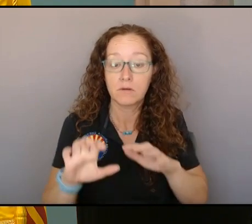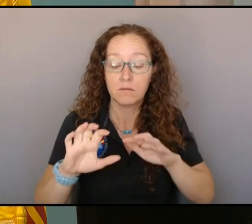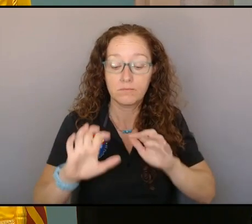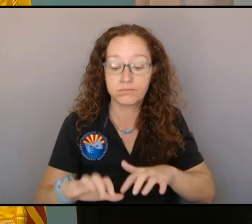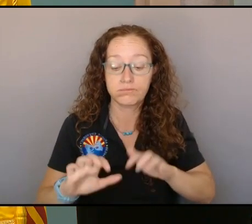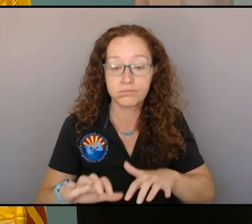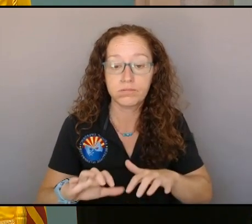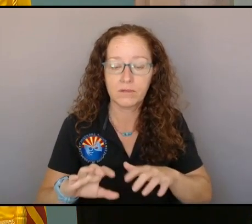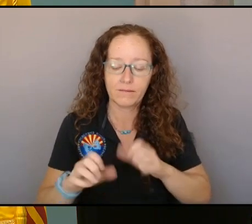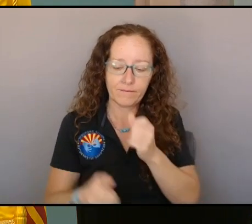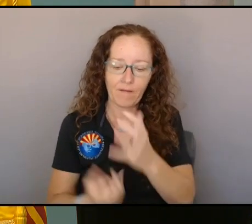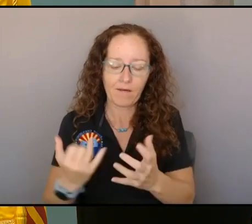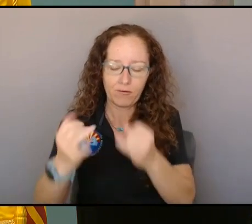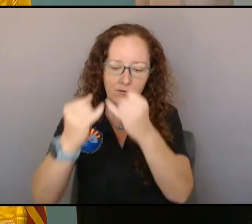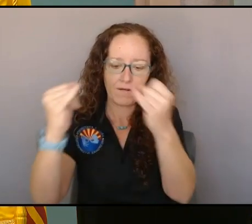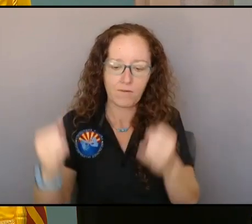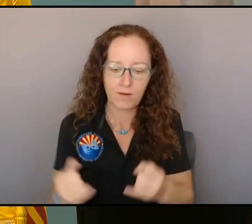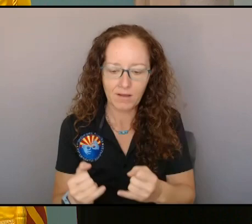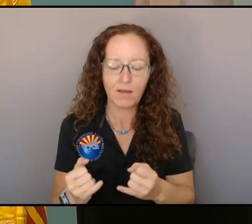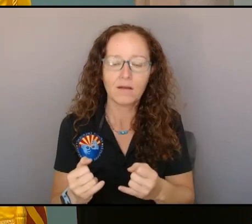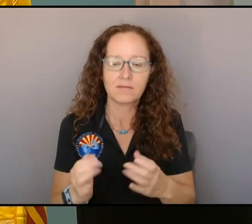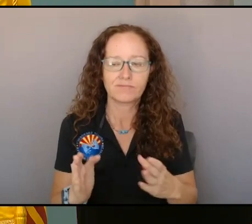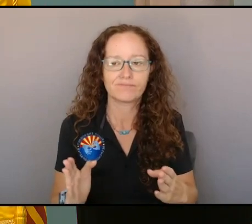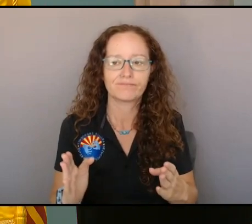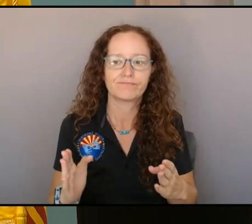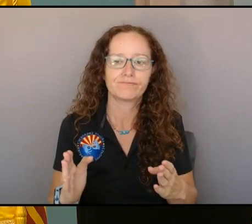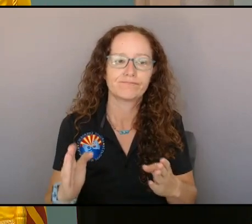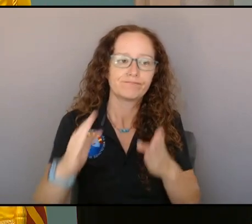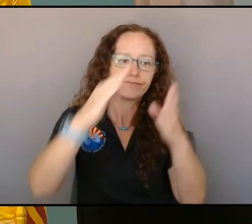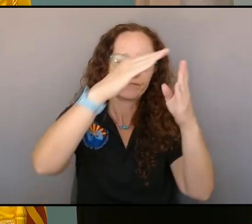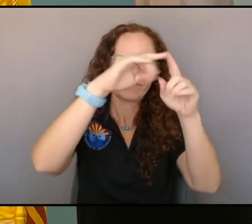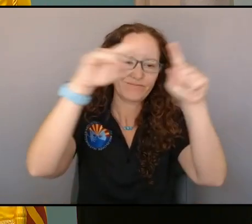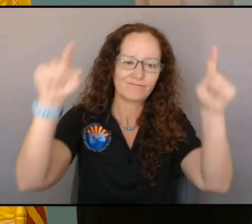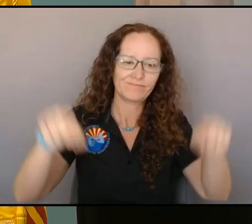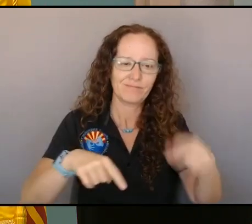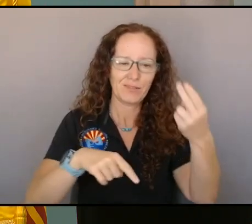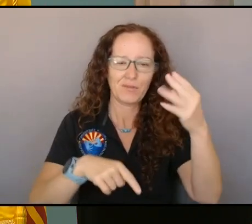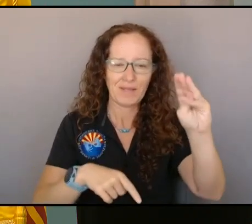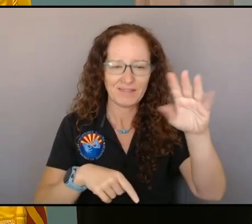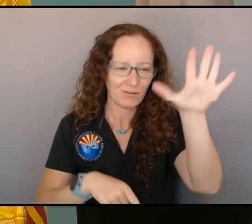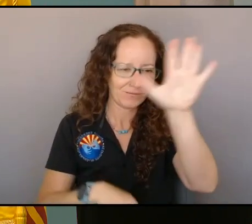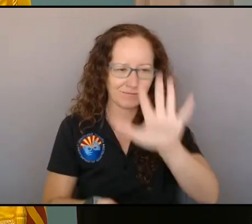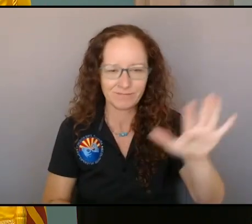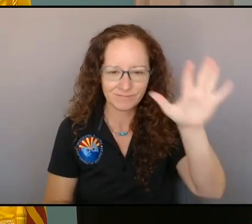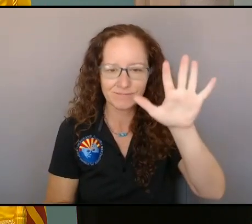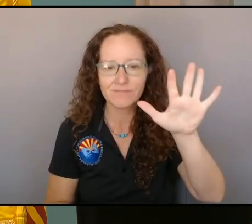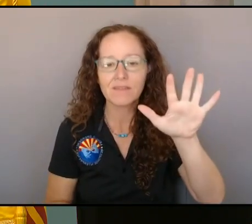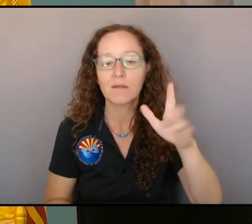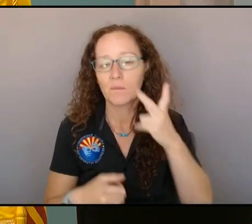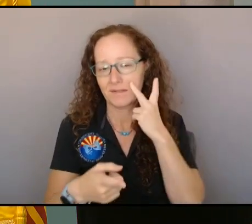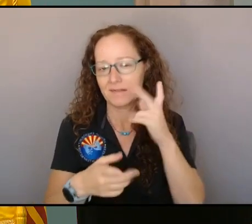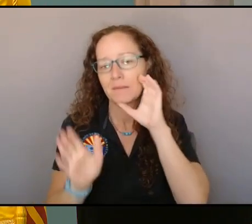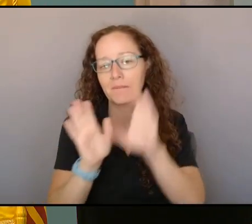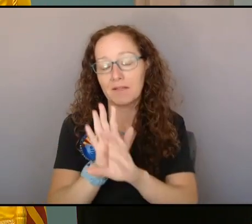general. And this is the big picture here showing the areas that did get rain and those that didn't. This is the Hermits